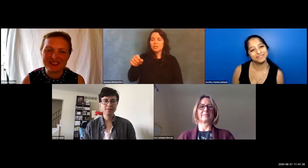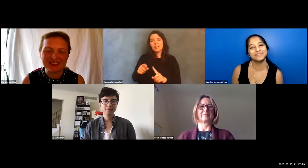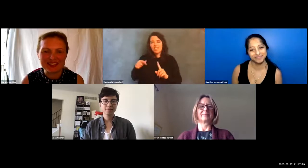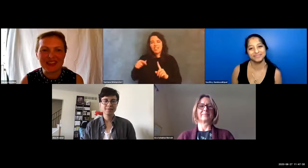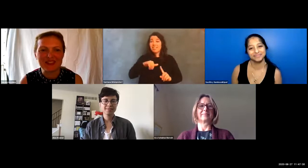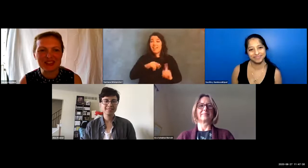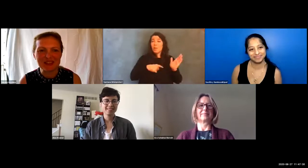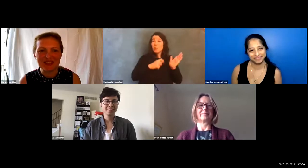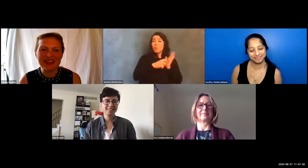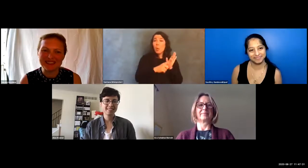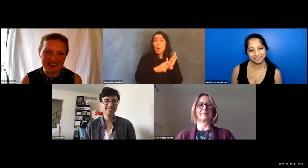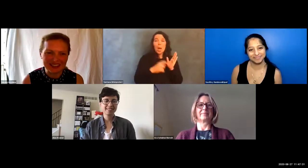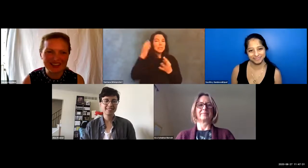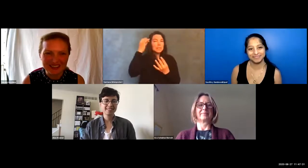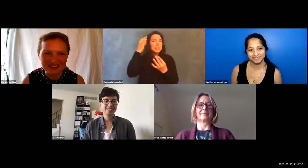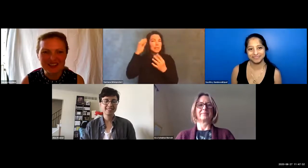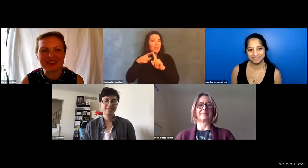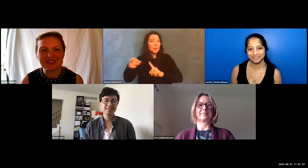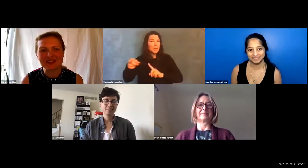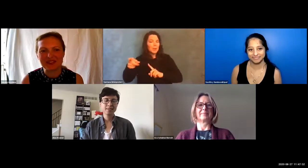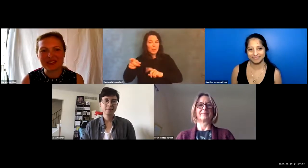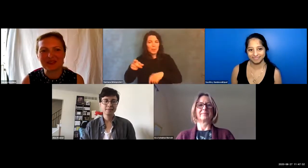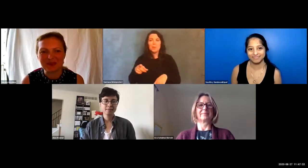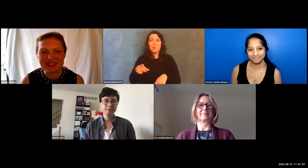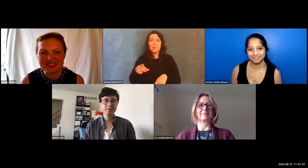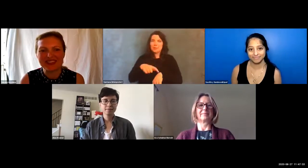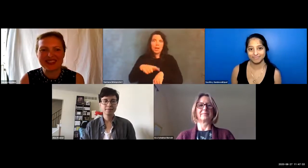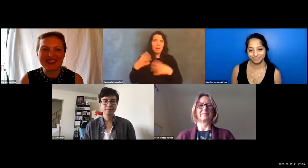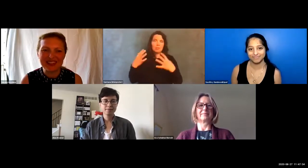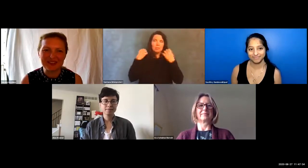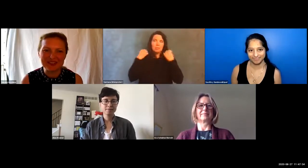Very time consuming, and very -- but also very informative.